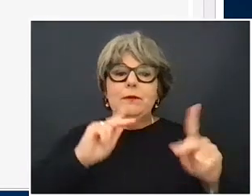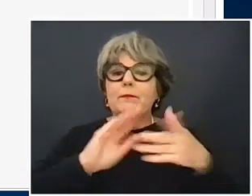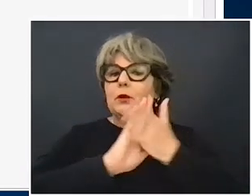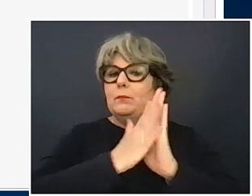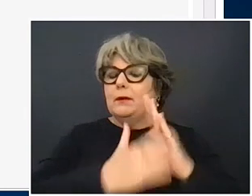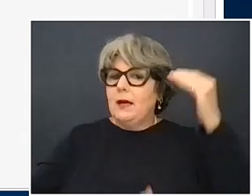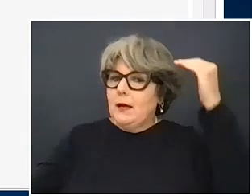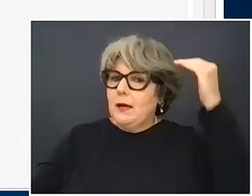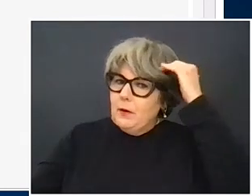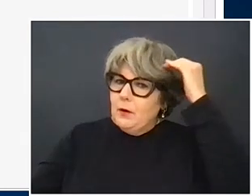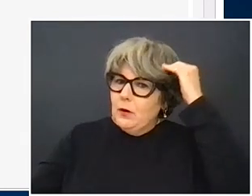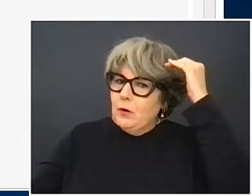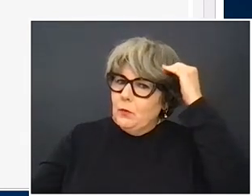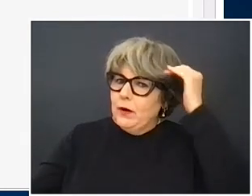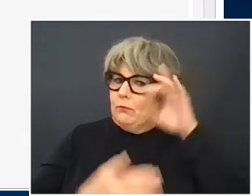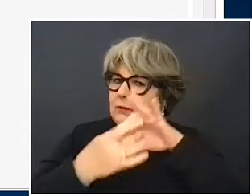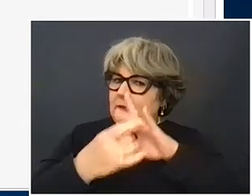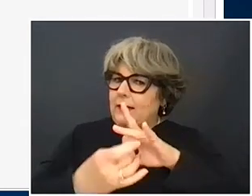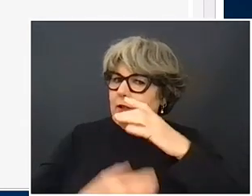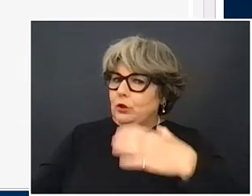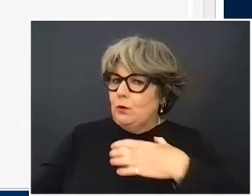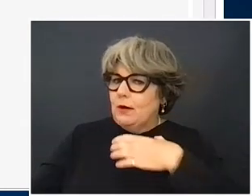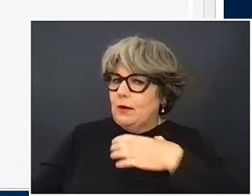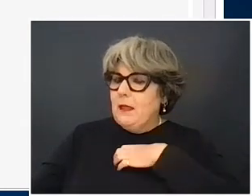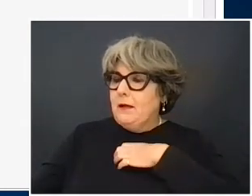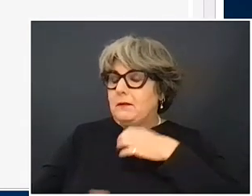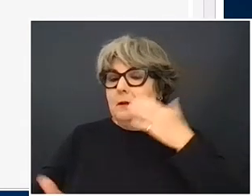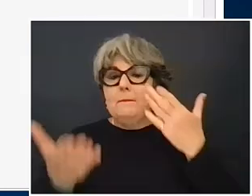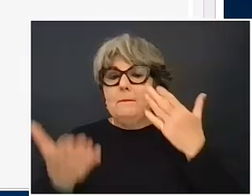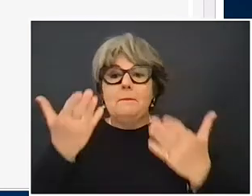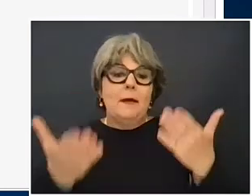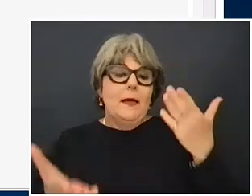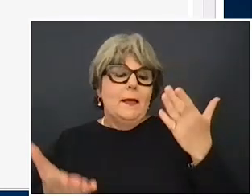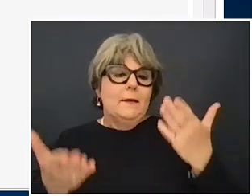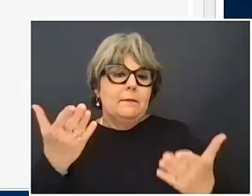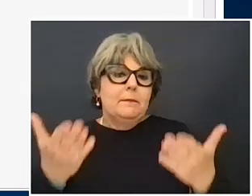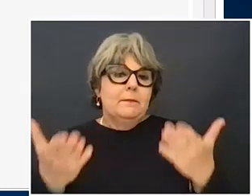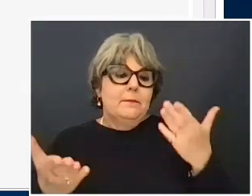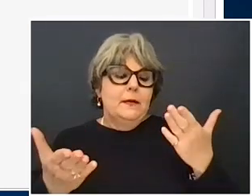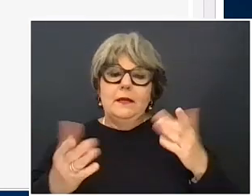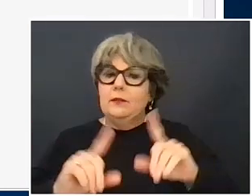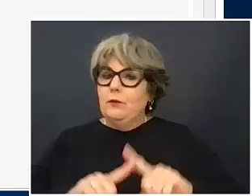for a complaint could be to have a different, period of time, say, three